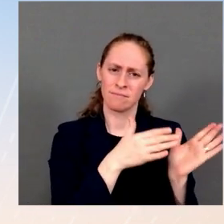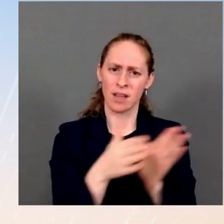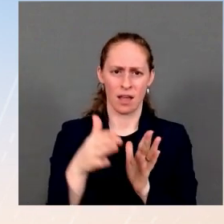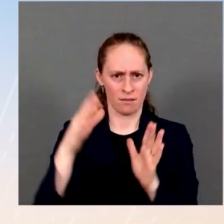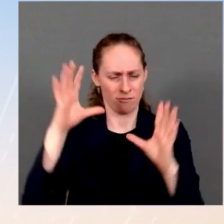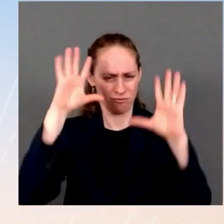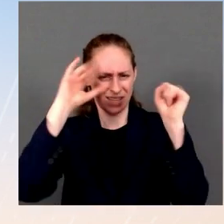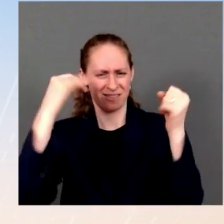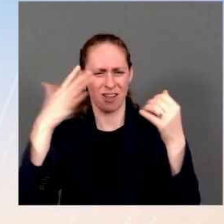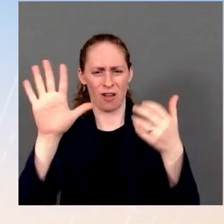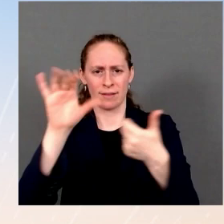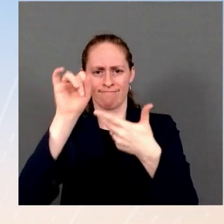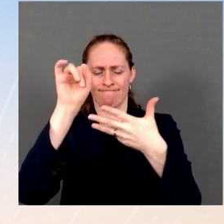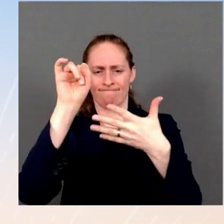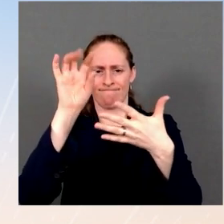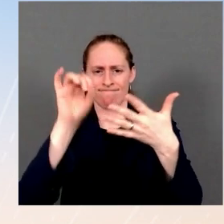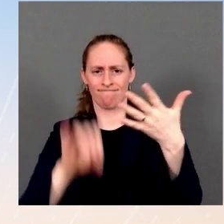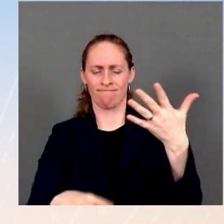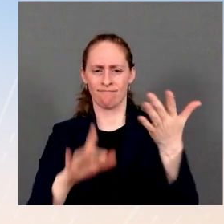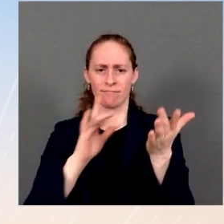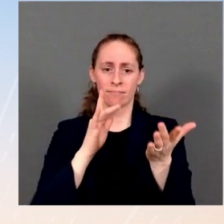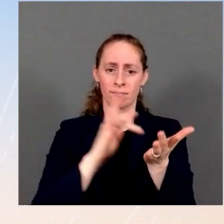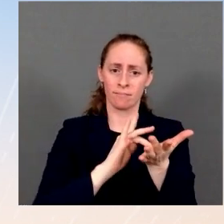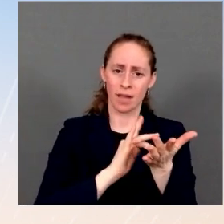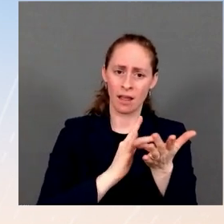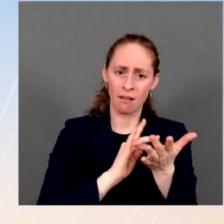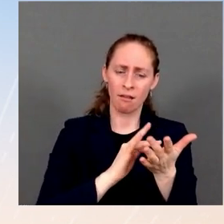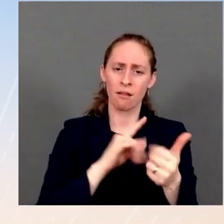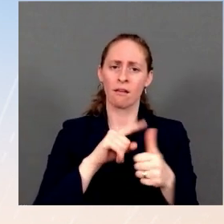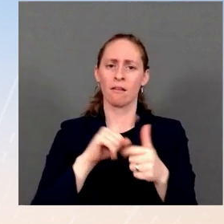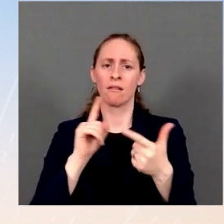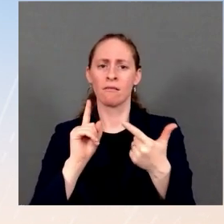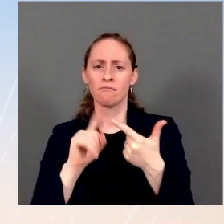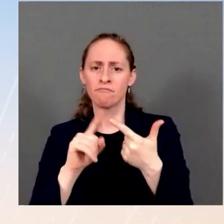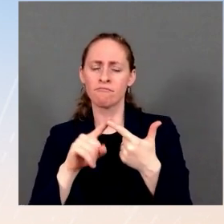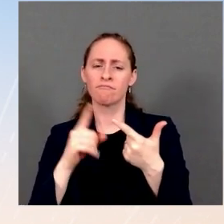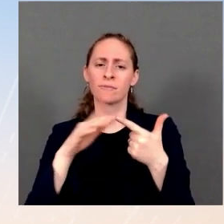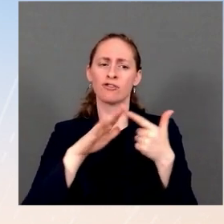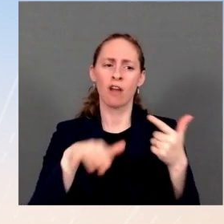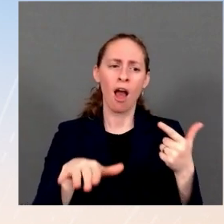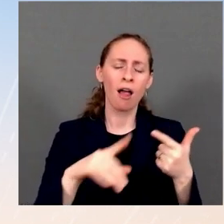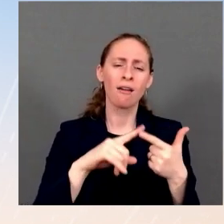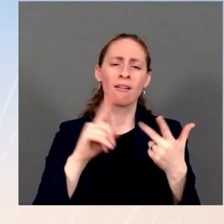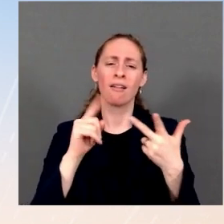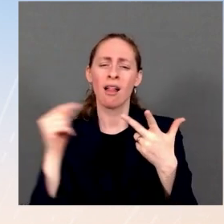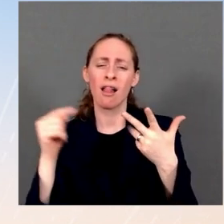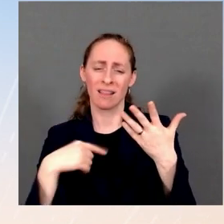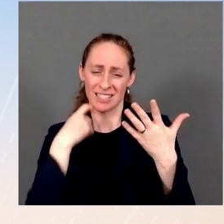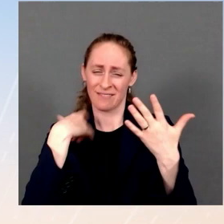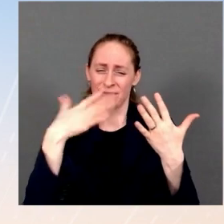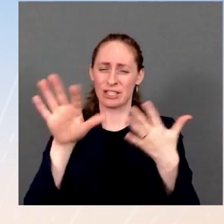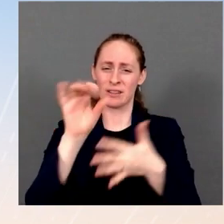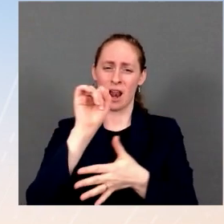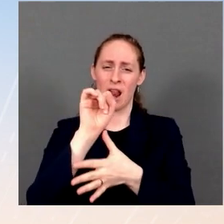All of these things are highly critical to American families. And that's what they want us to see -- to see us do, is to deliver, and that's going to be our focus.